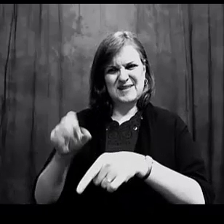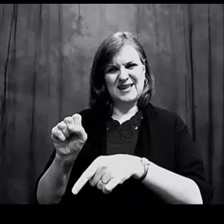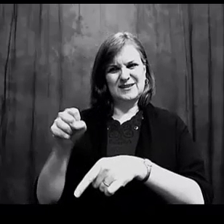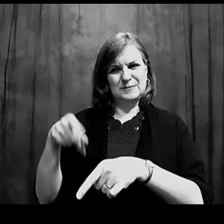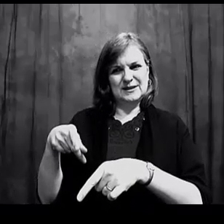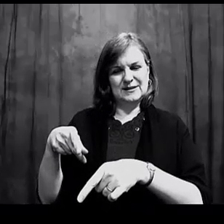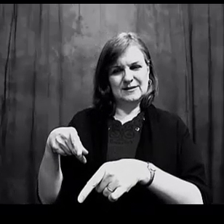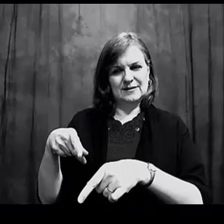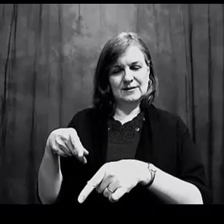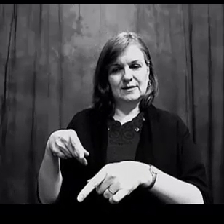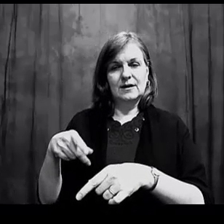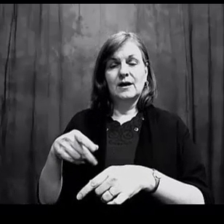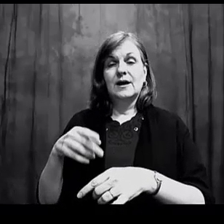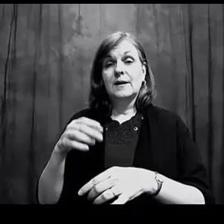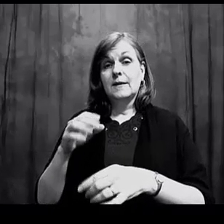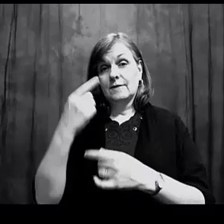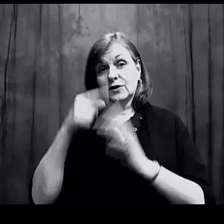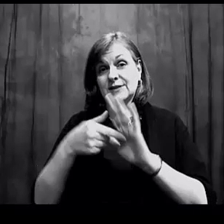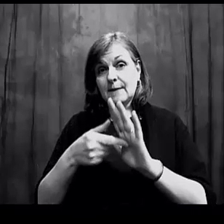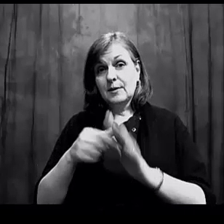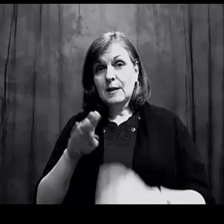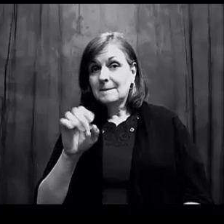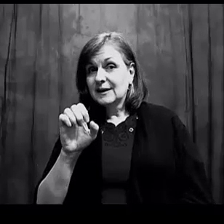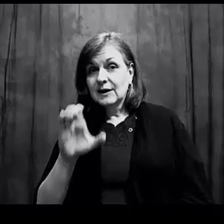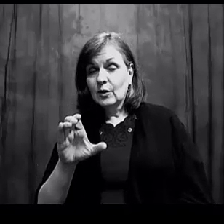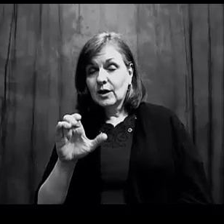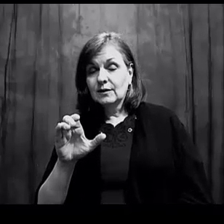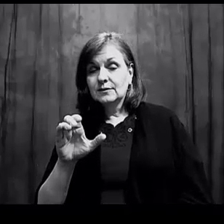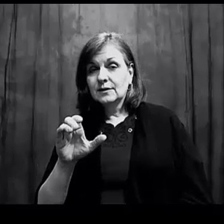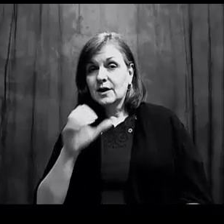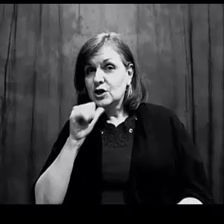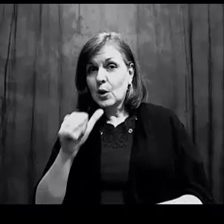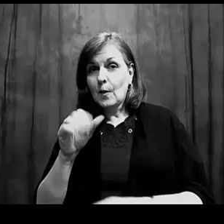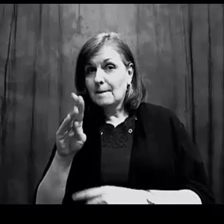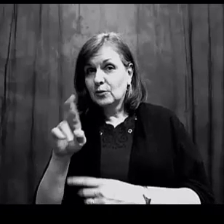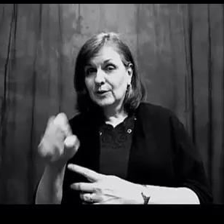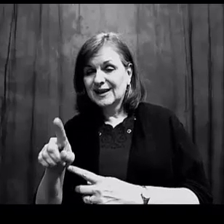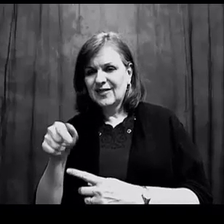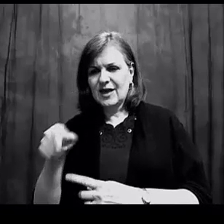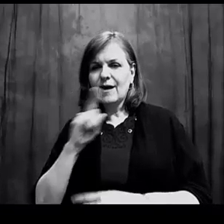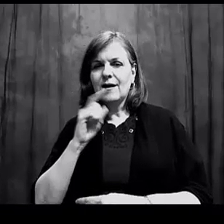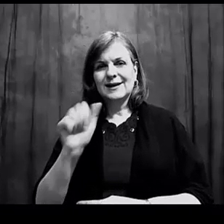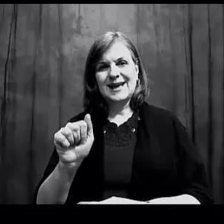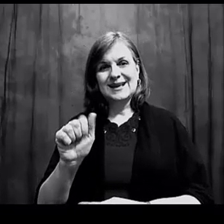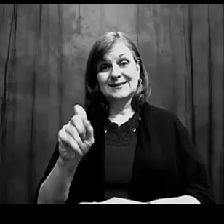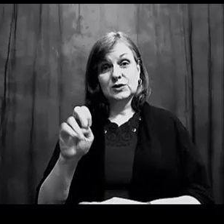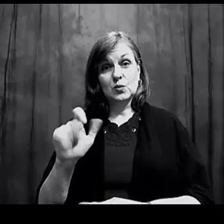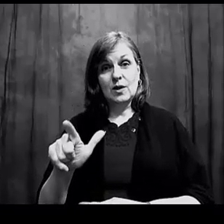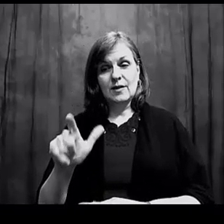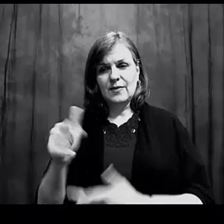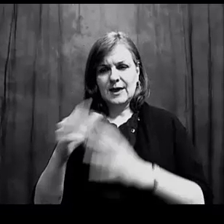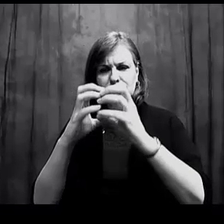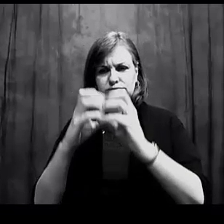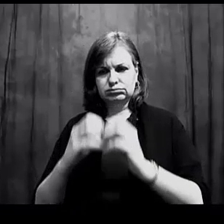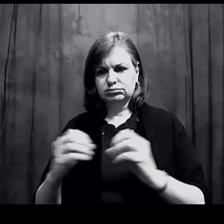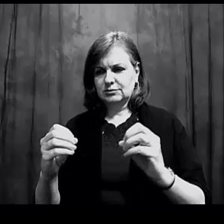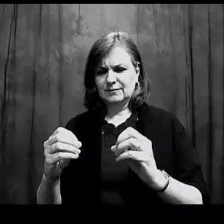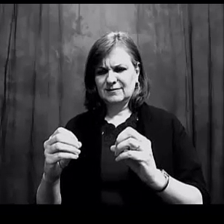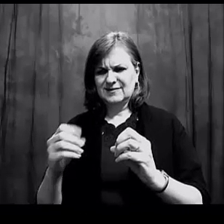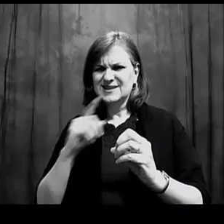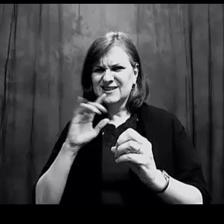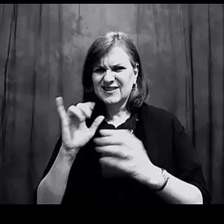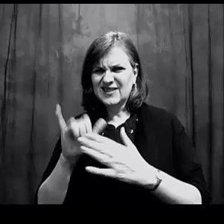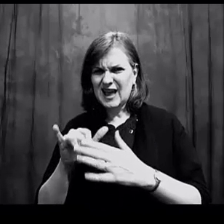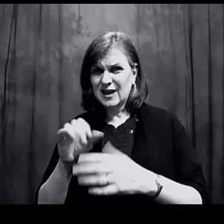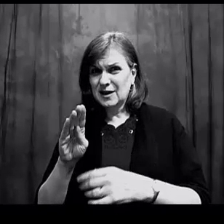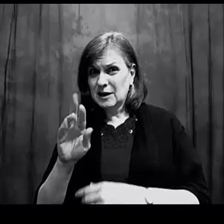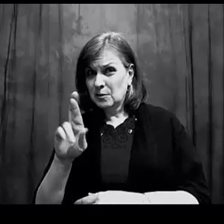based on the definition of simply do they breed -- bacteria don't breed. they asexually divide themselves. is that breeding? NO!